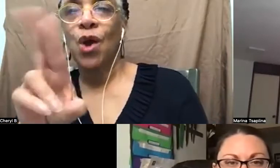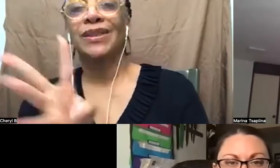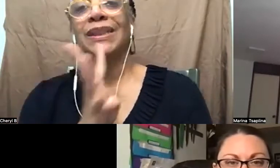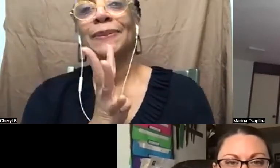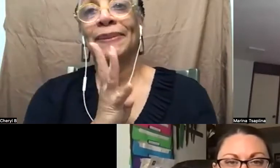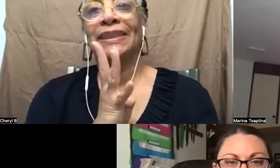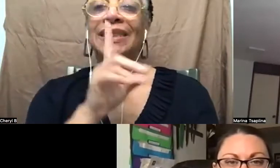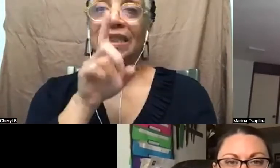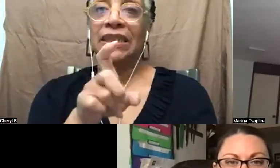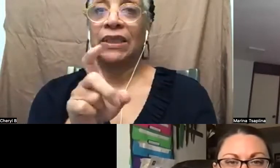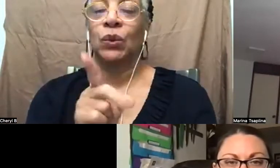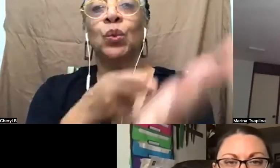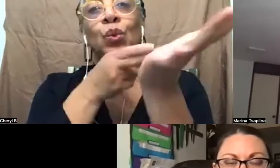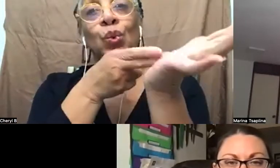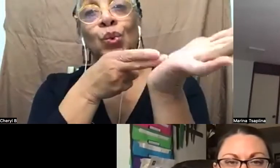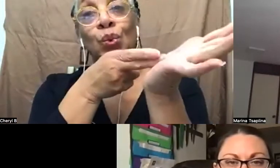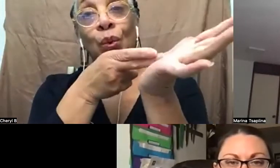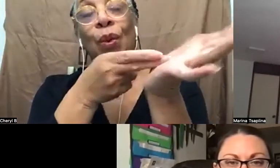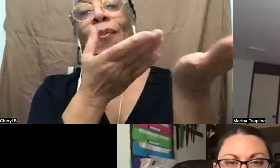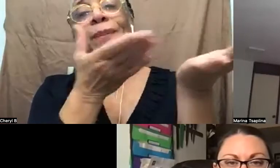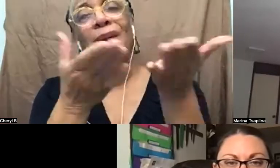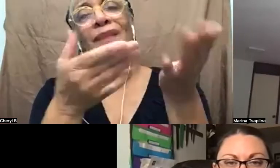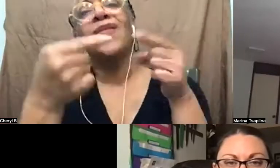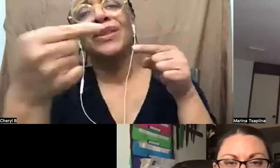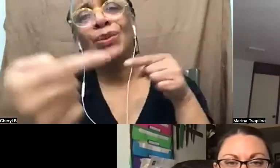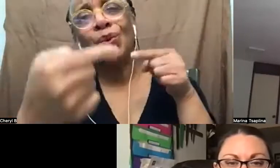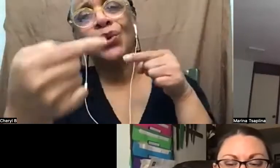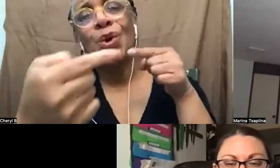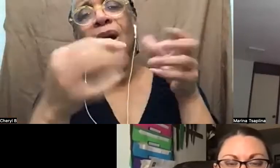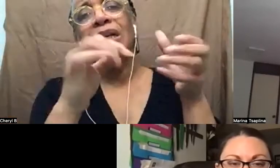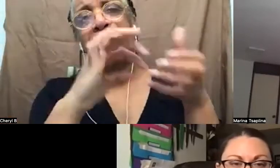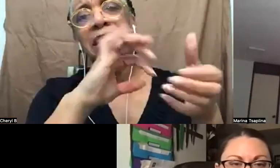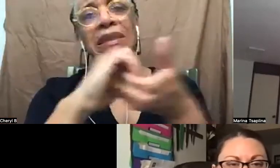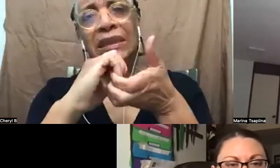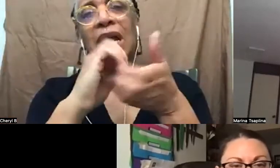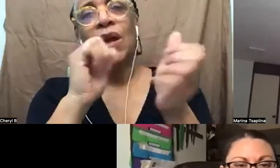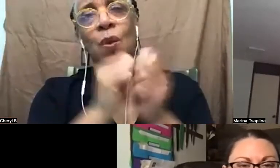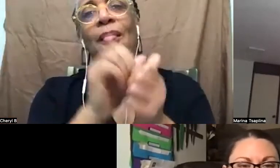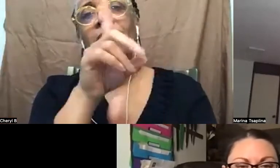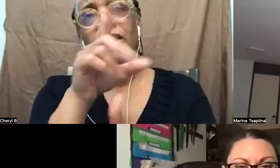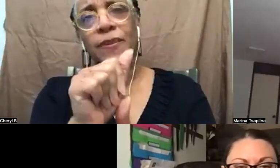visioning on the intersecting struggles that connect indigenous, disability, and environmental justice.